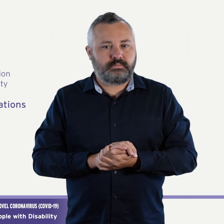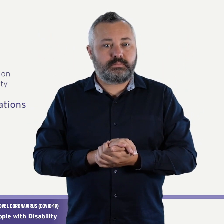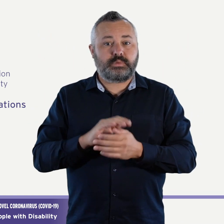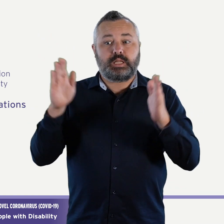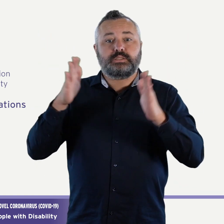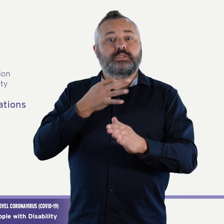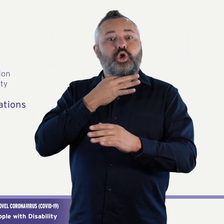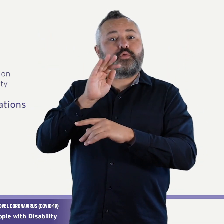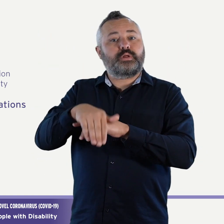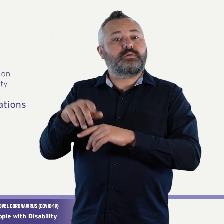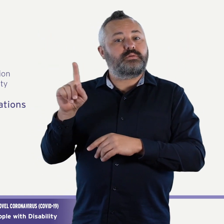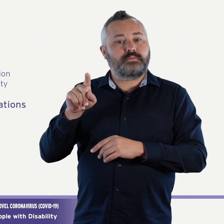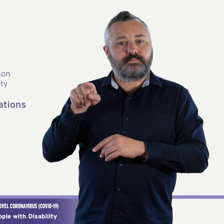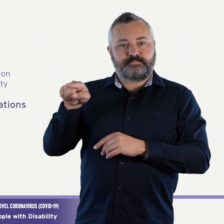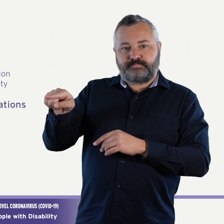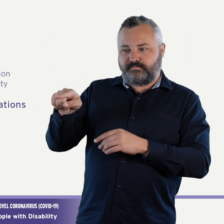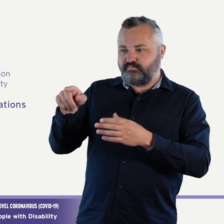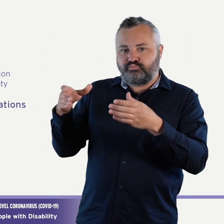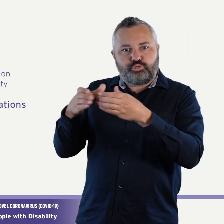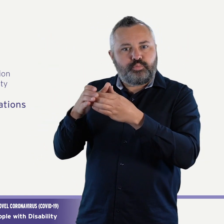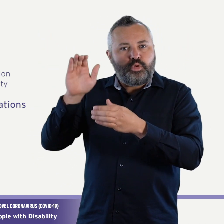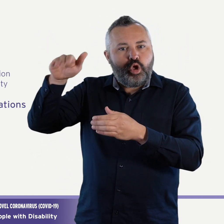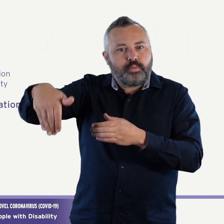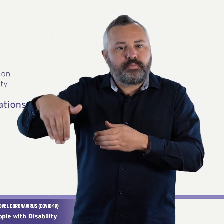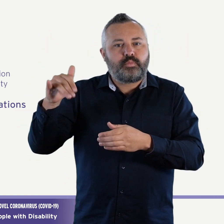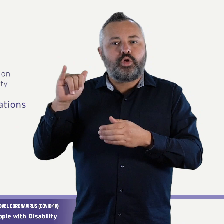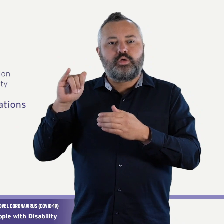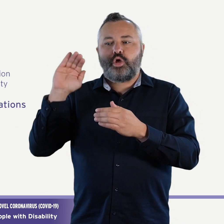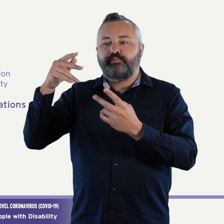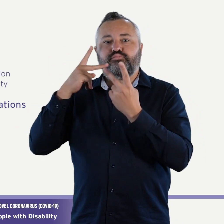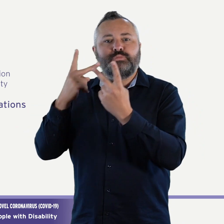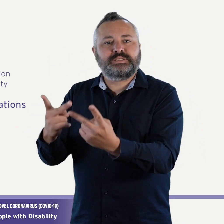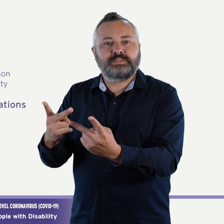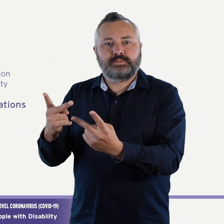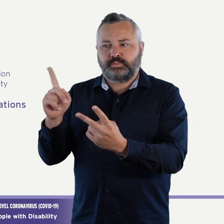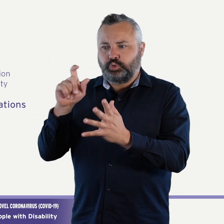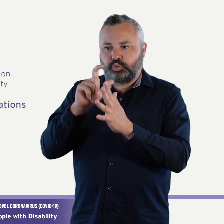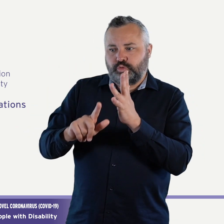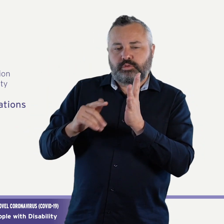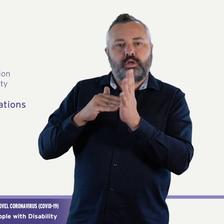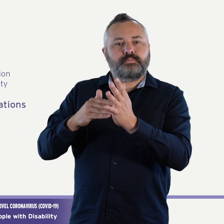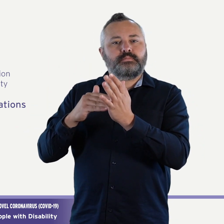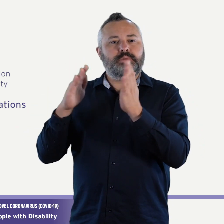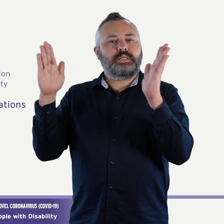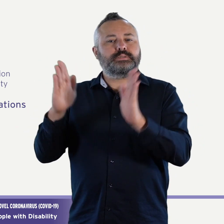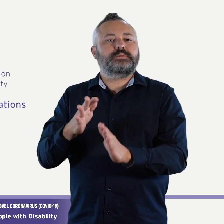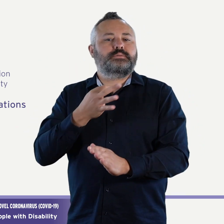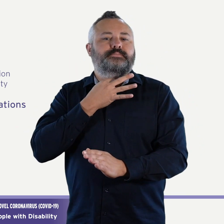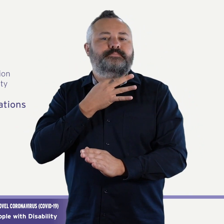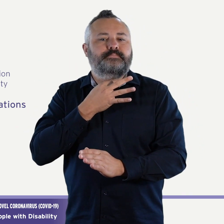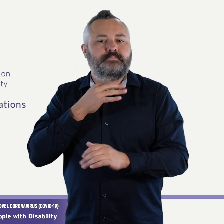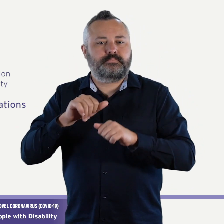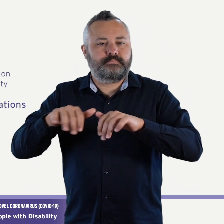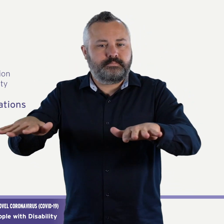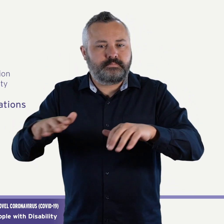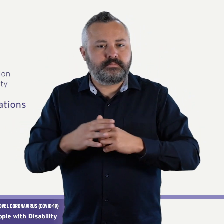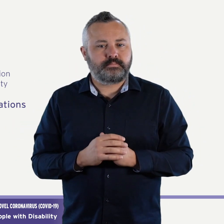including: Determining what is needed to reduce risk in group living arrangements and in the provision of in-home personal care supports.